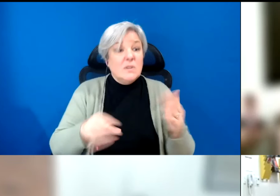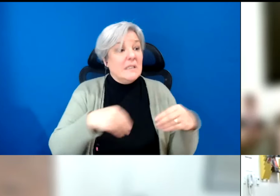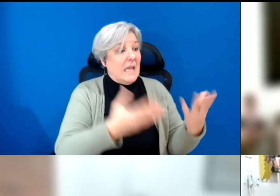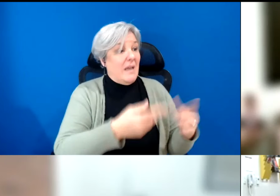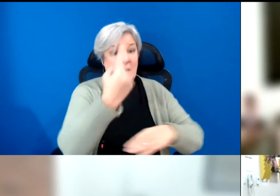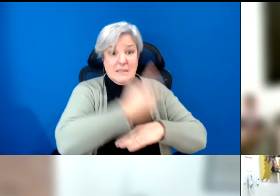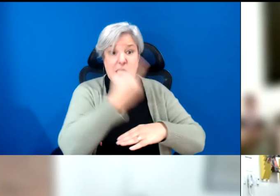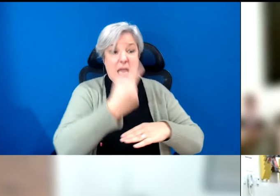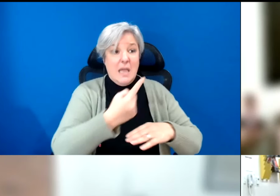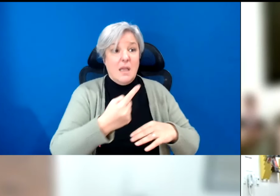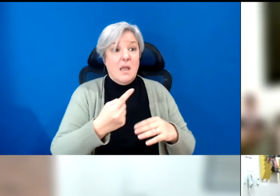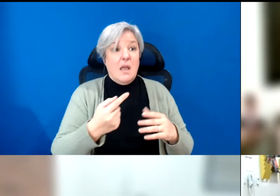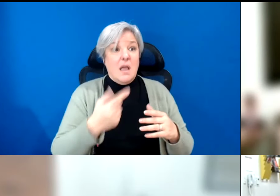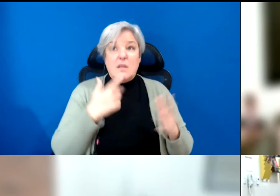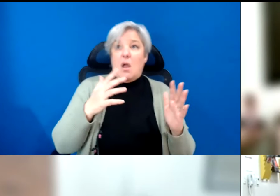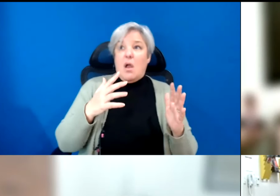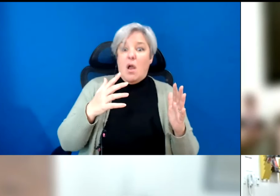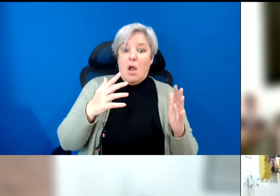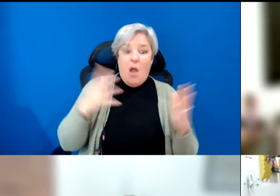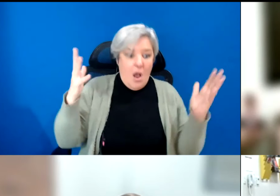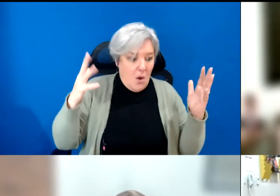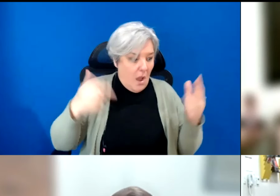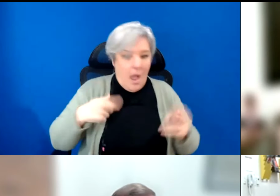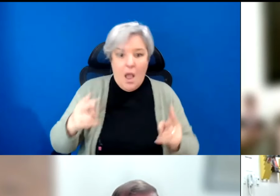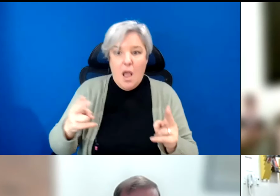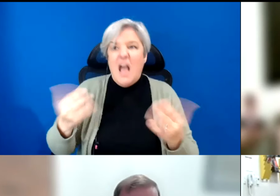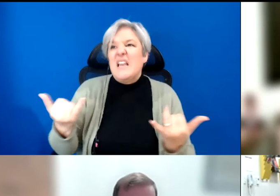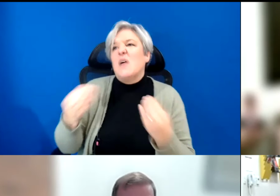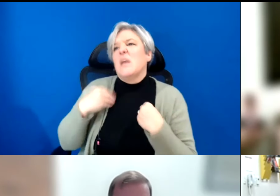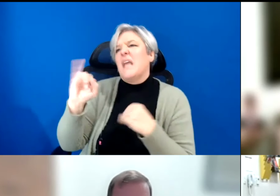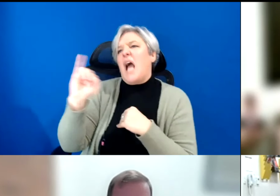found out, Oh, it's the end of the term, I want it now, the end of the term. But originally, because it's a contract